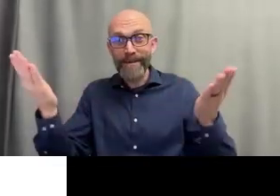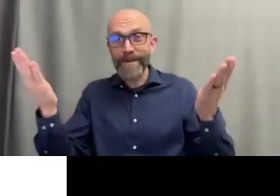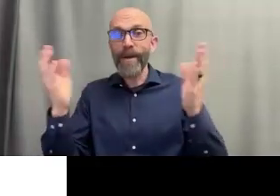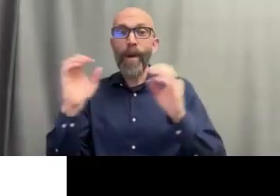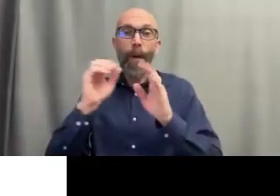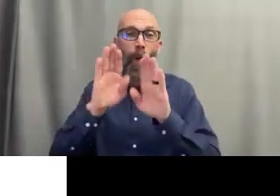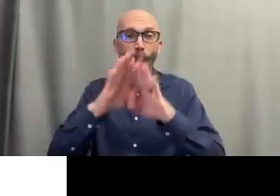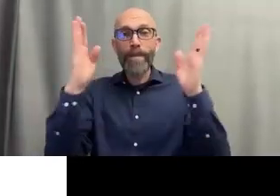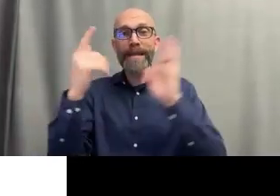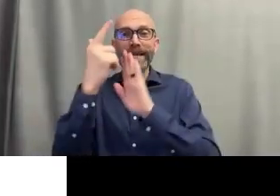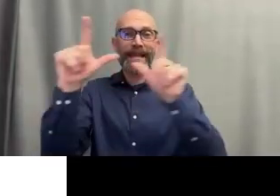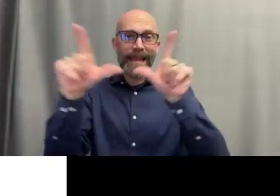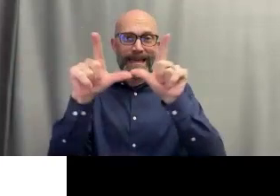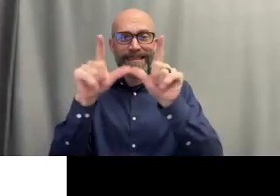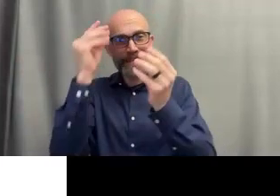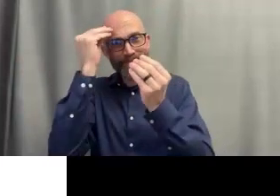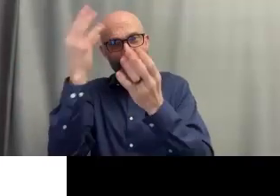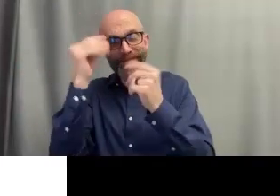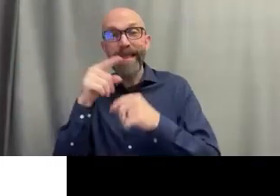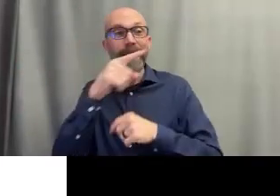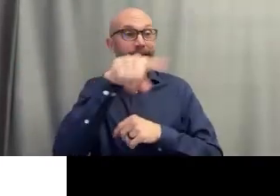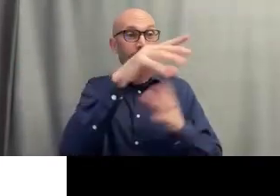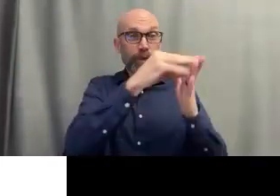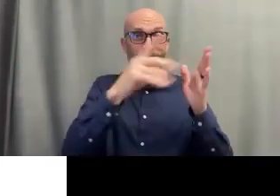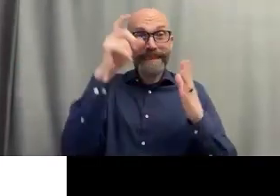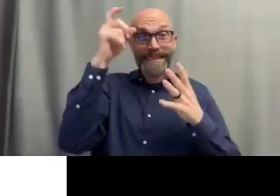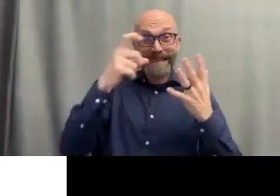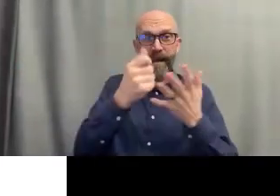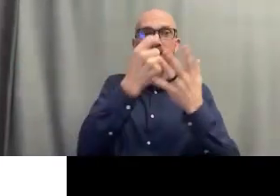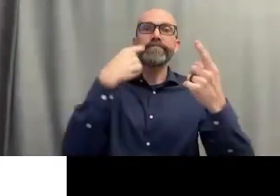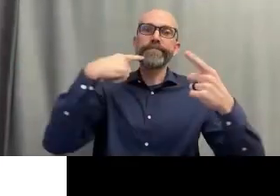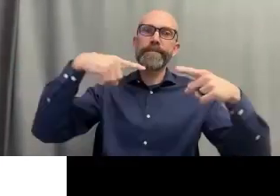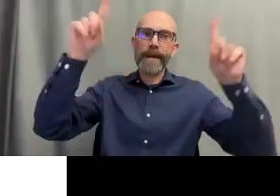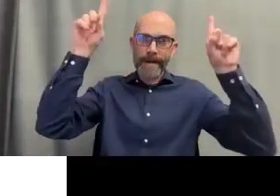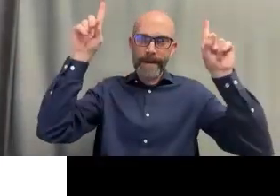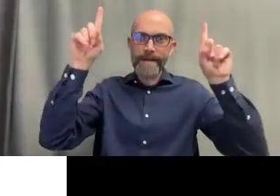that the students need to succeed on the assessments. Okay.